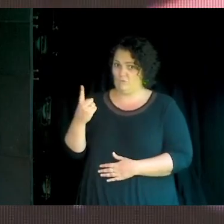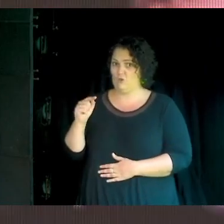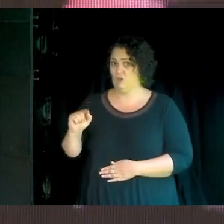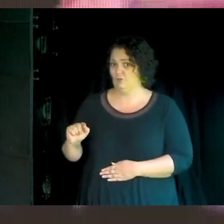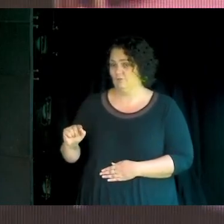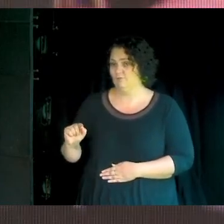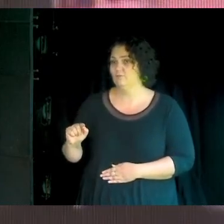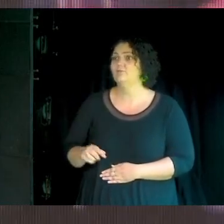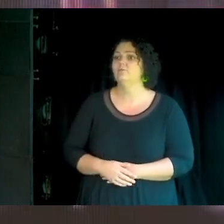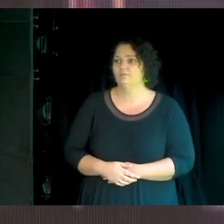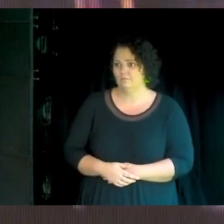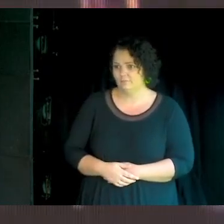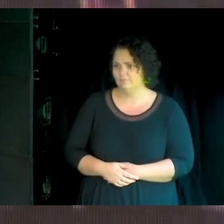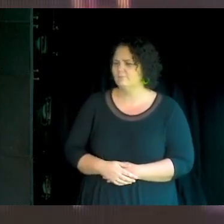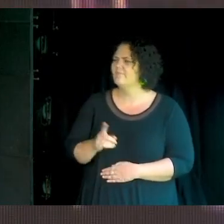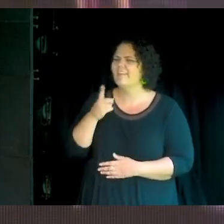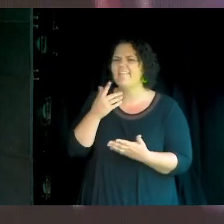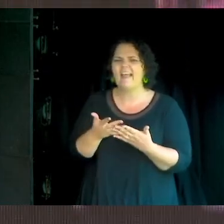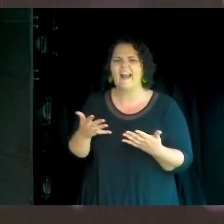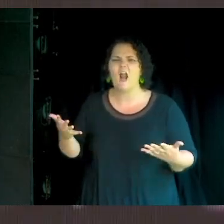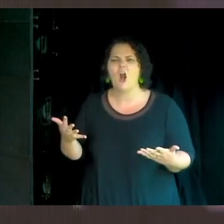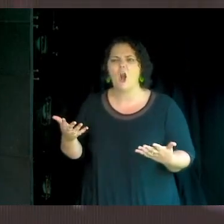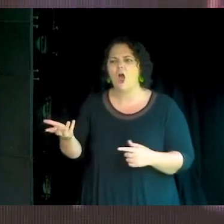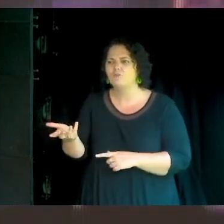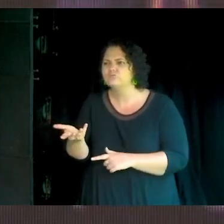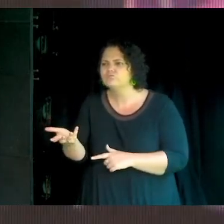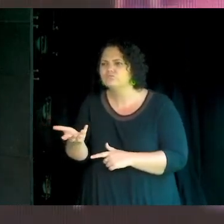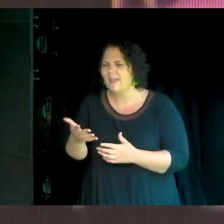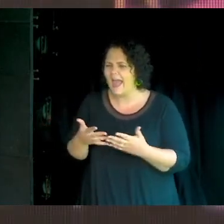how long do you fry it so it depends though so when you see the shell turns the color